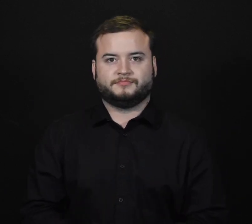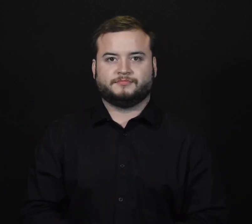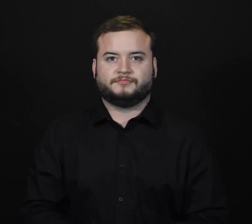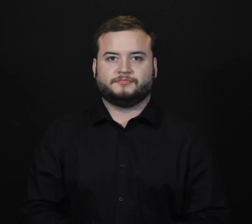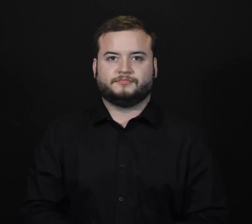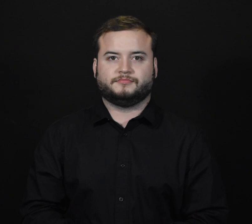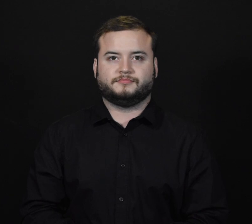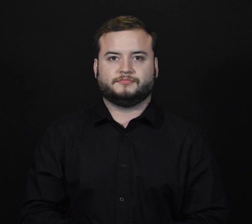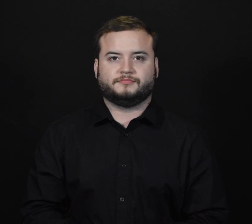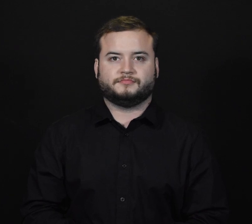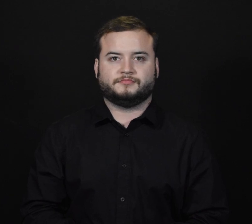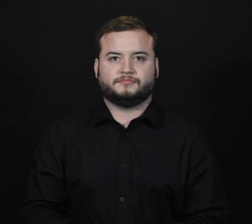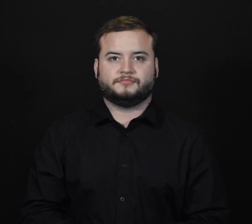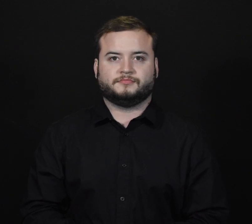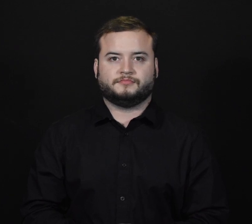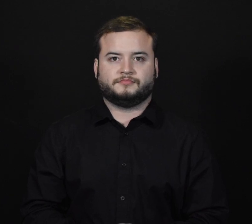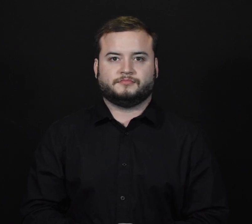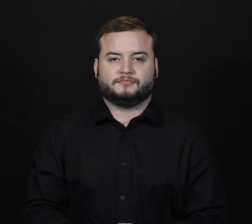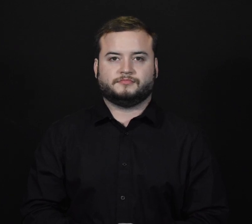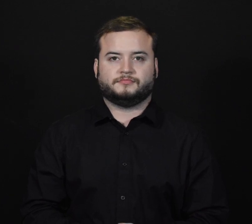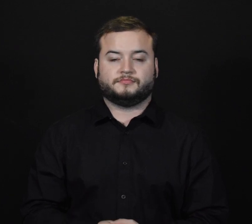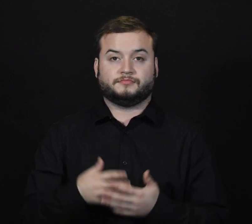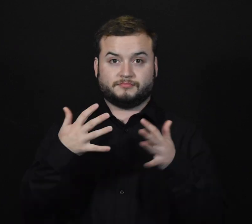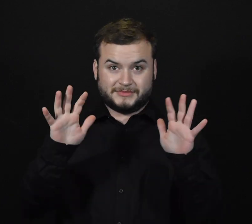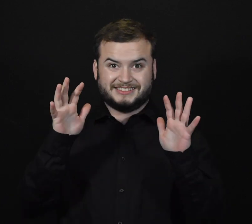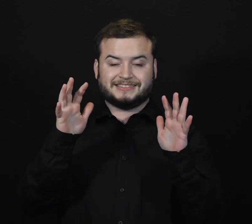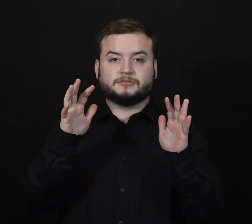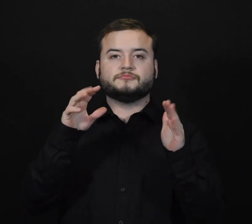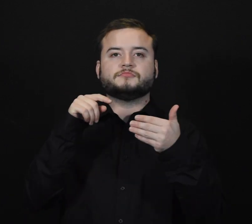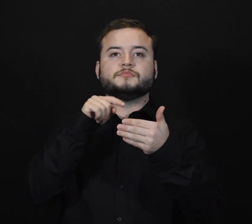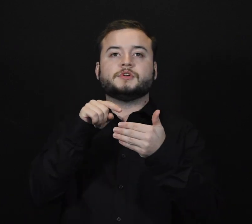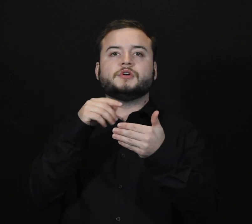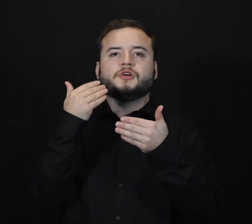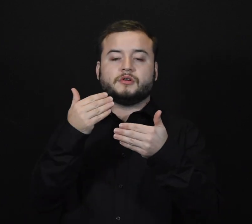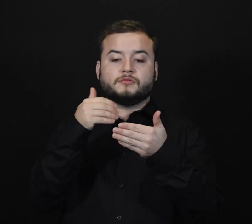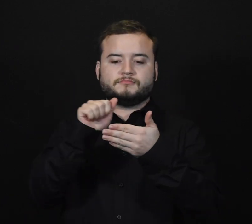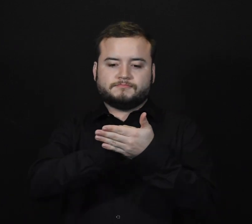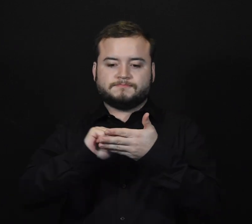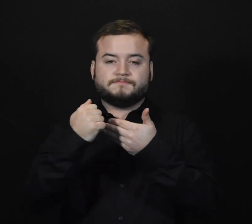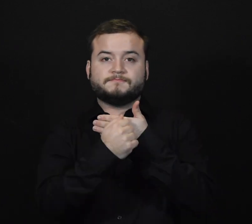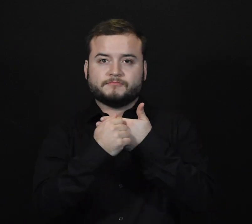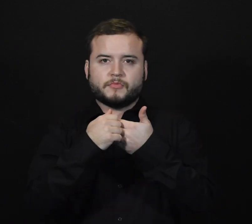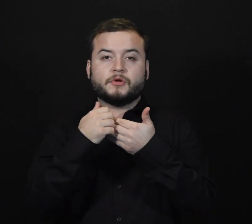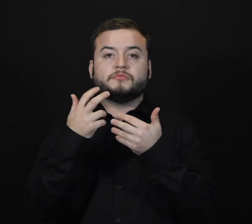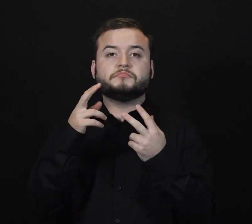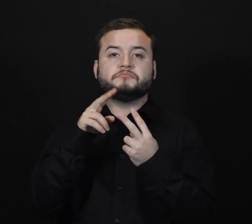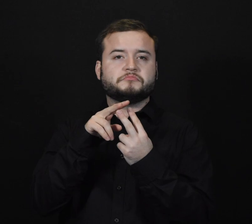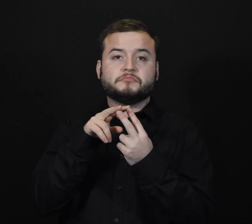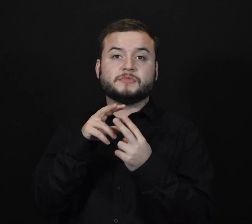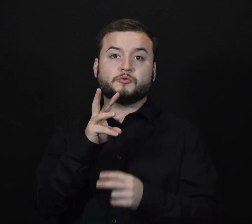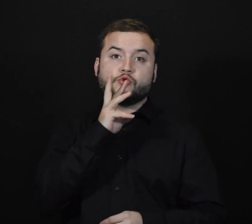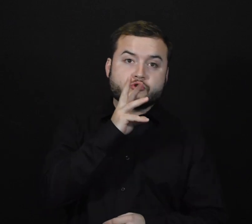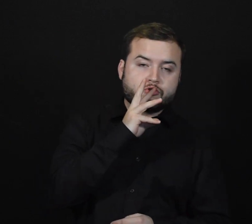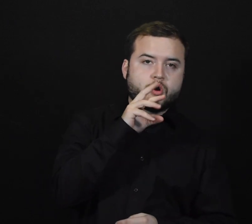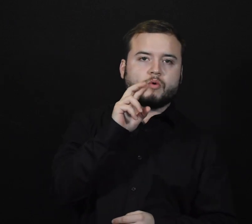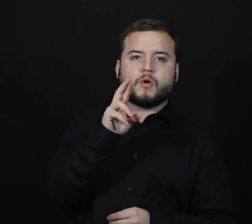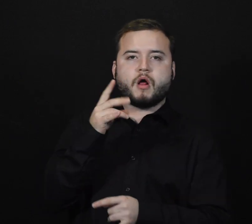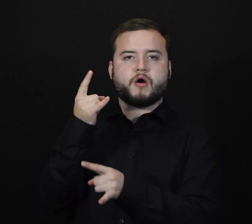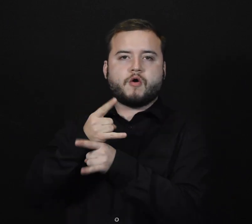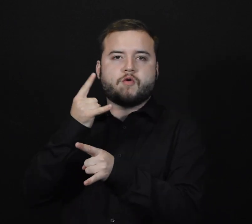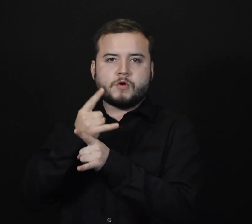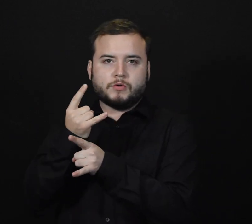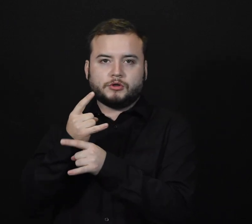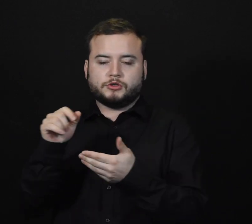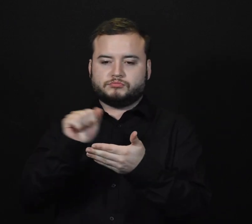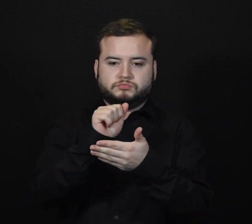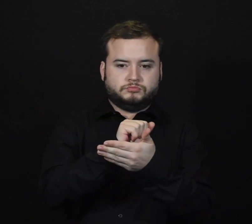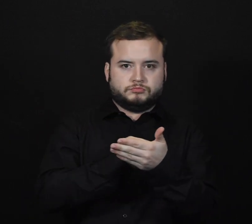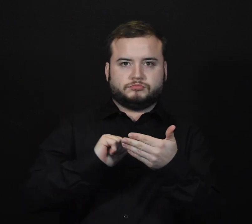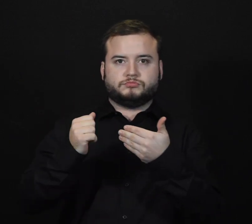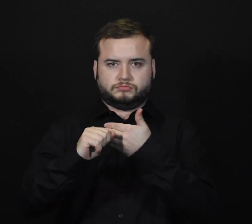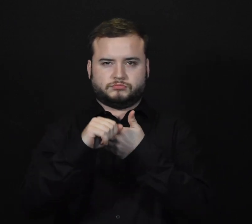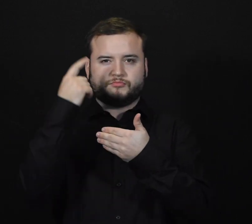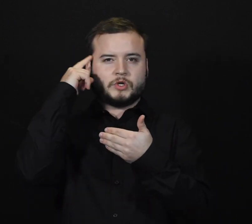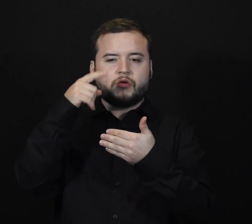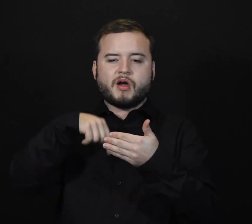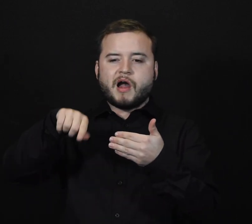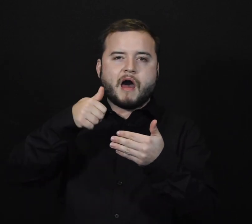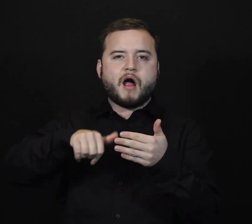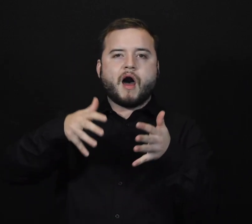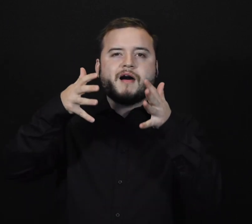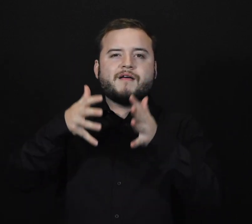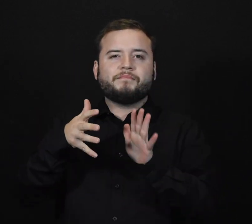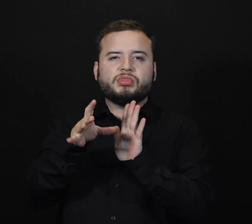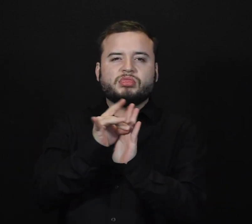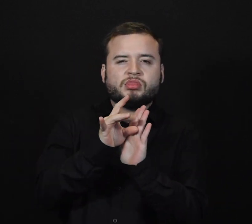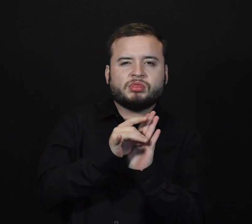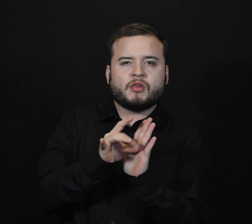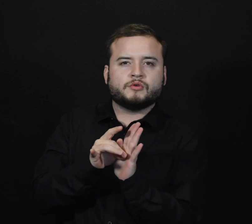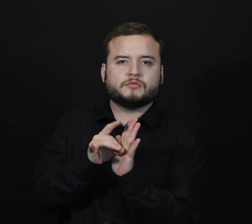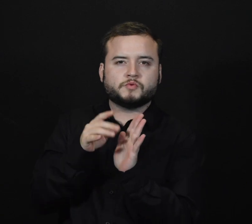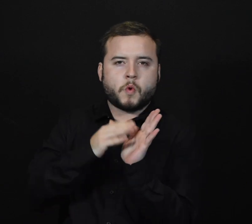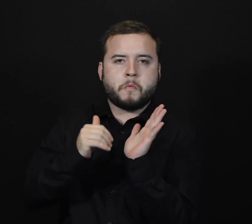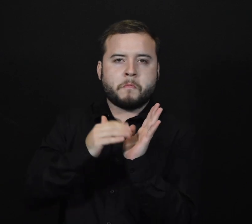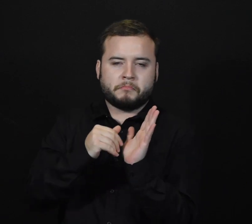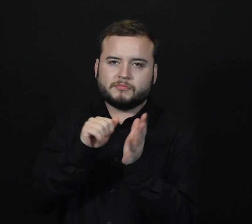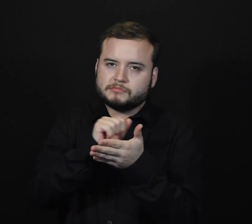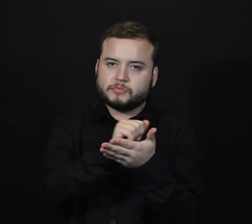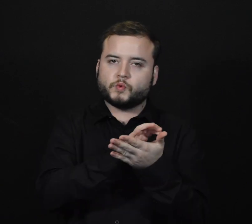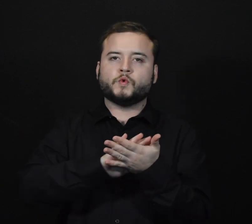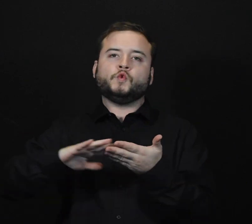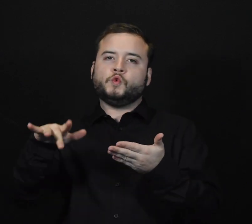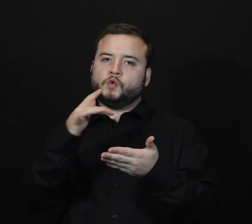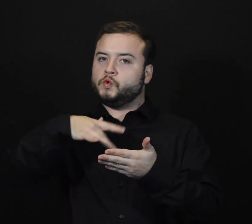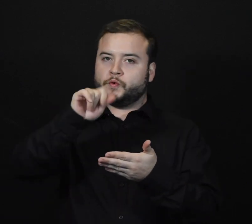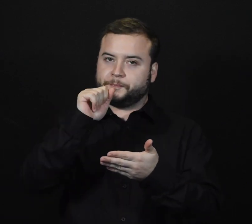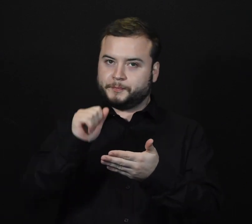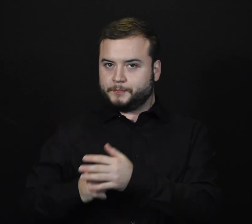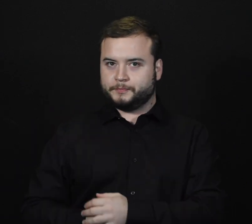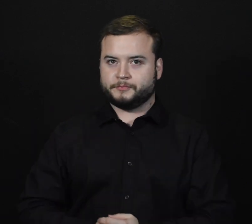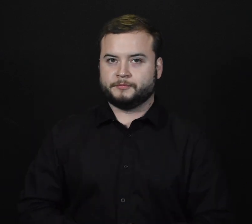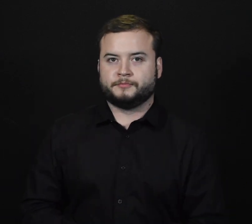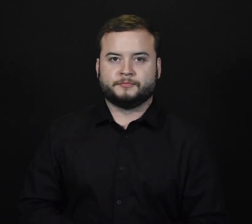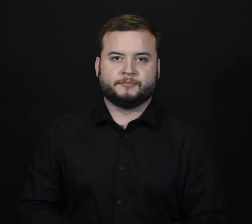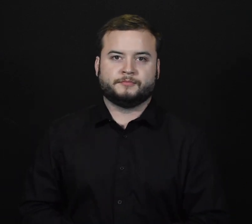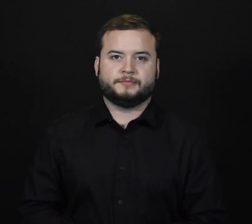Wipe the outside of your transparent mask or face shield with clean water or alcohol to remove leftover residue.